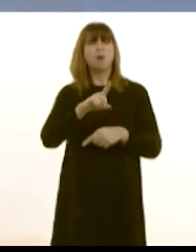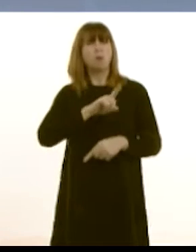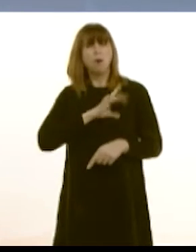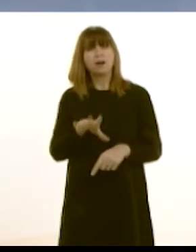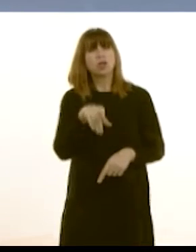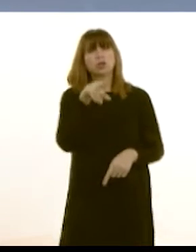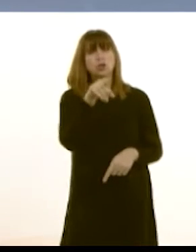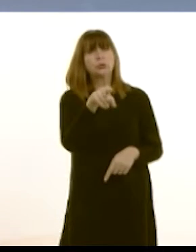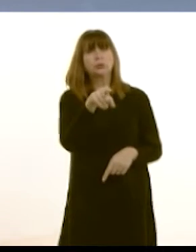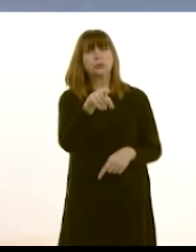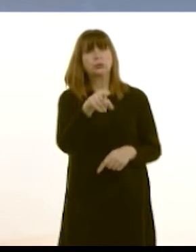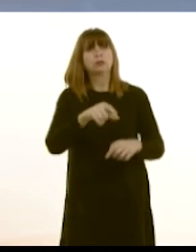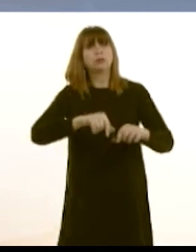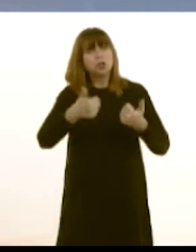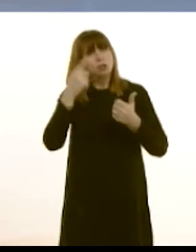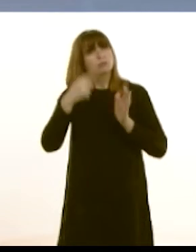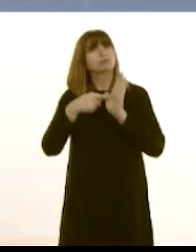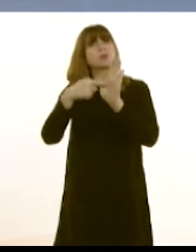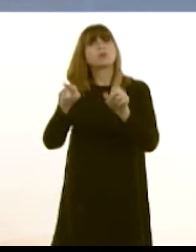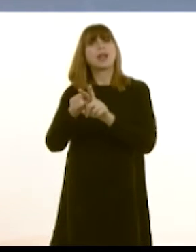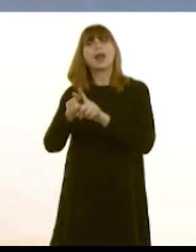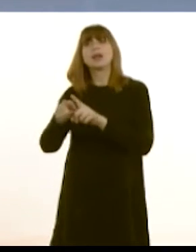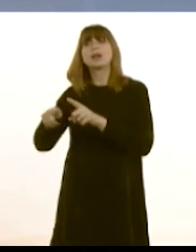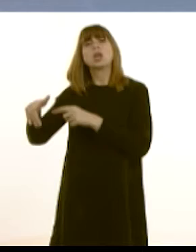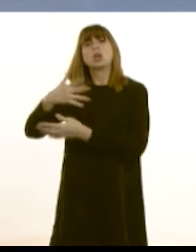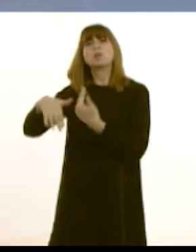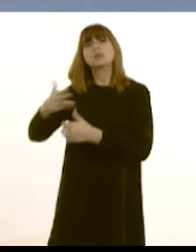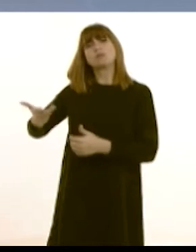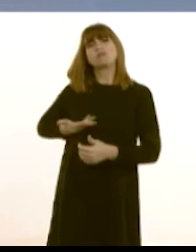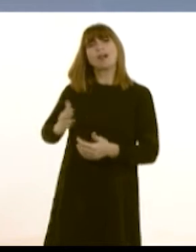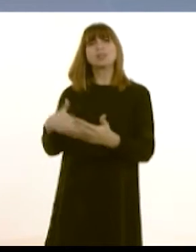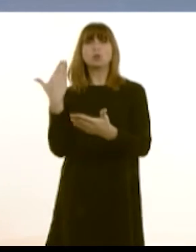forward solid proposals, like the community right to bid here in Wales, and allow them